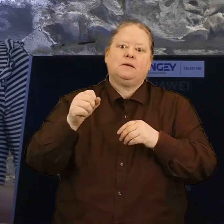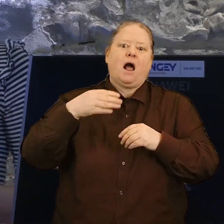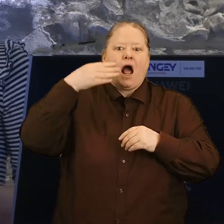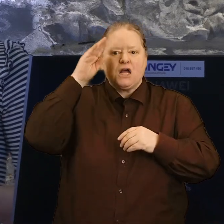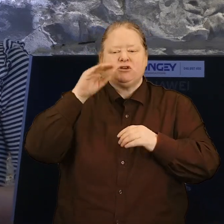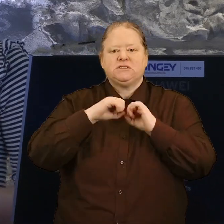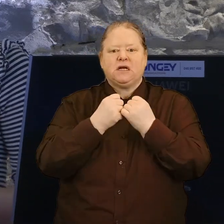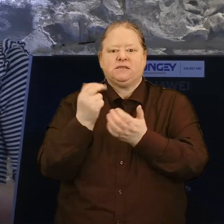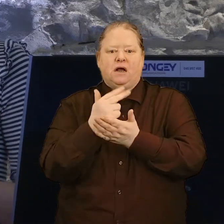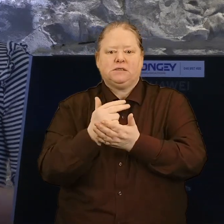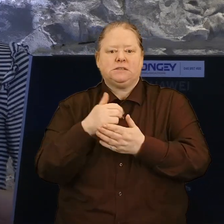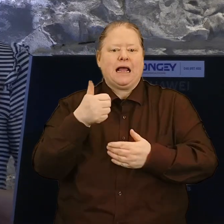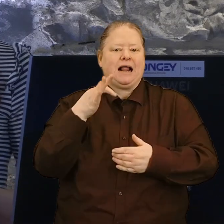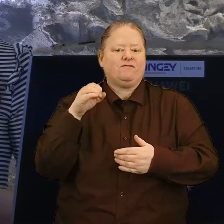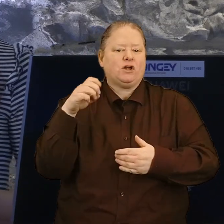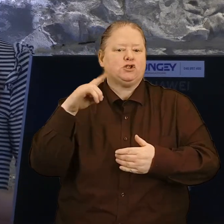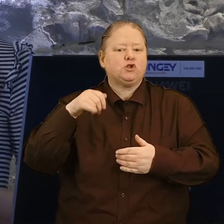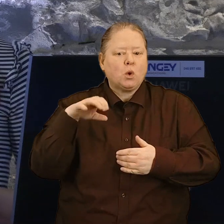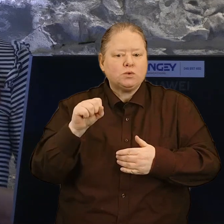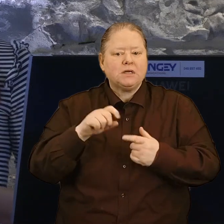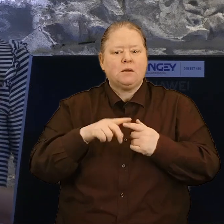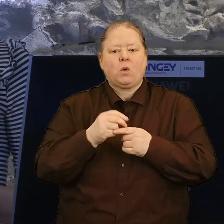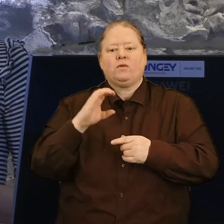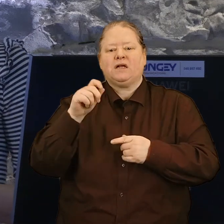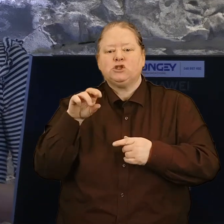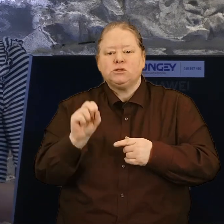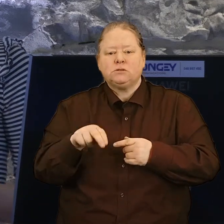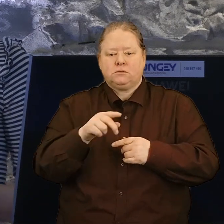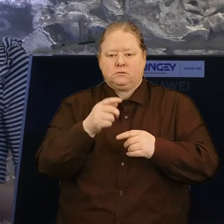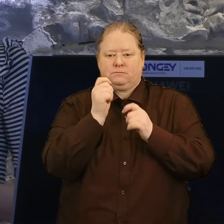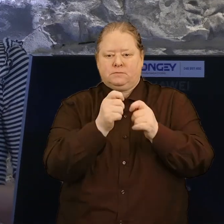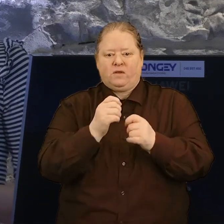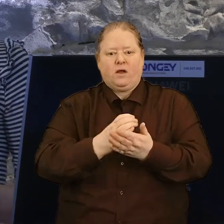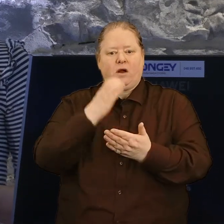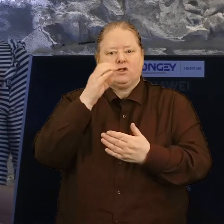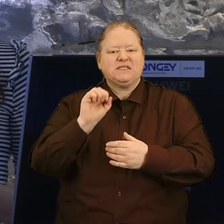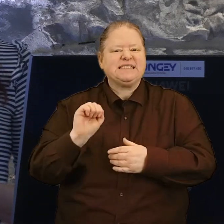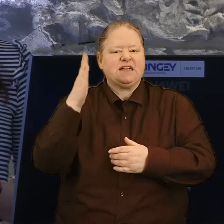Alfred Jones, and both Catterson Smith's, but especially in the commissioning of the College's silver mace in 1850.